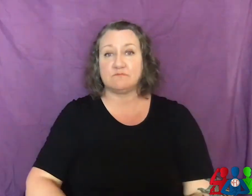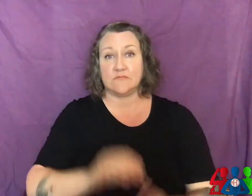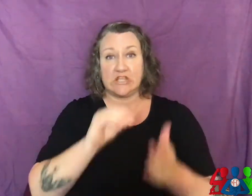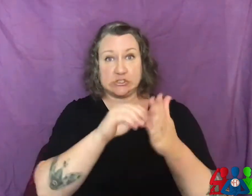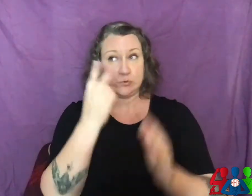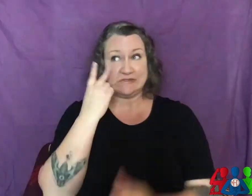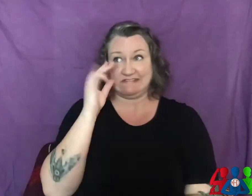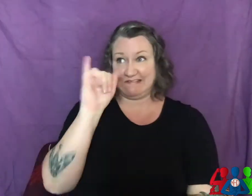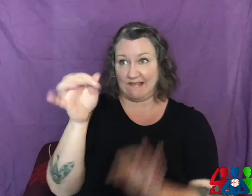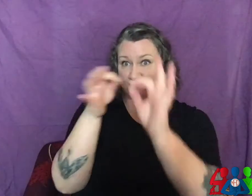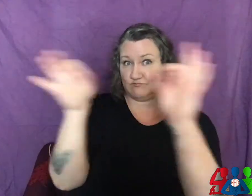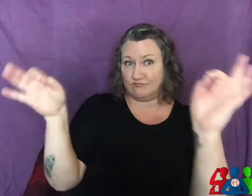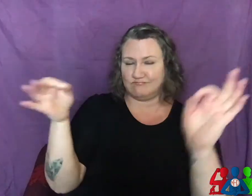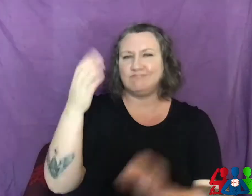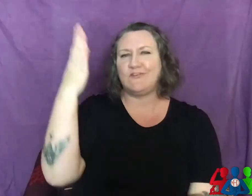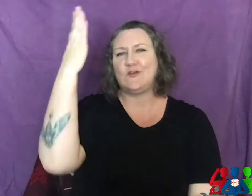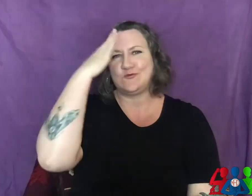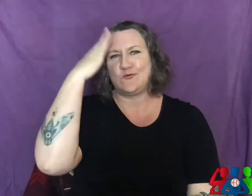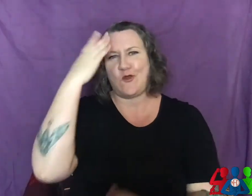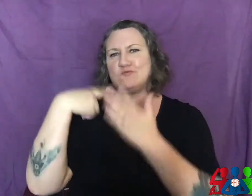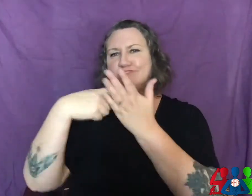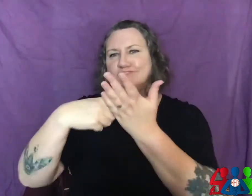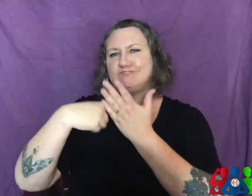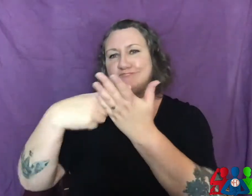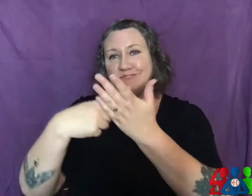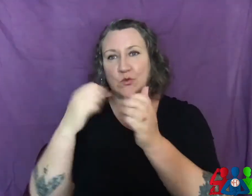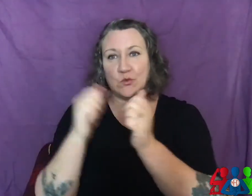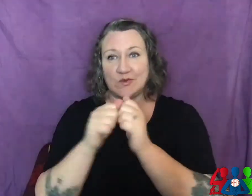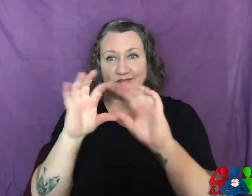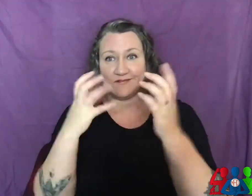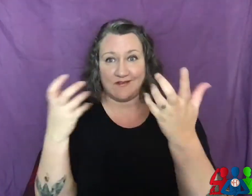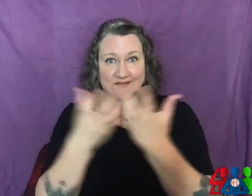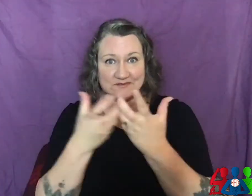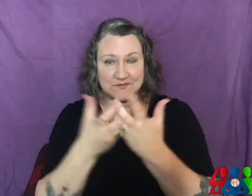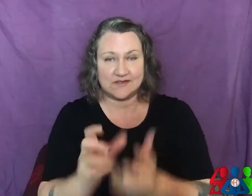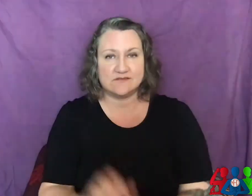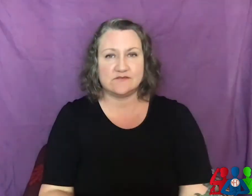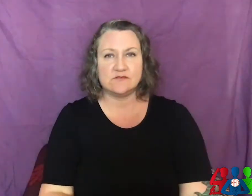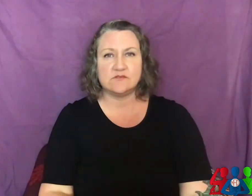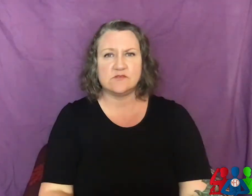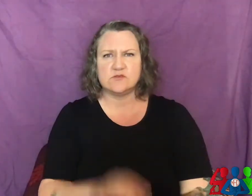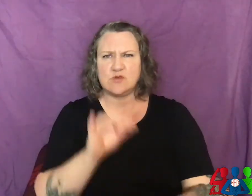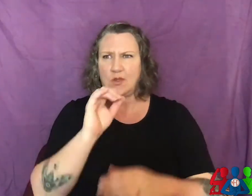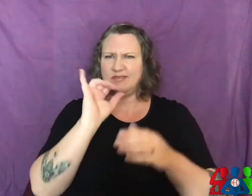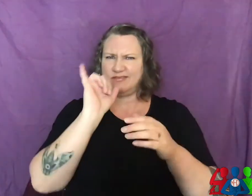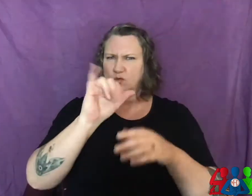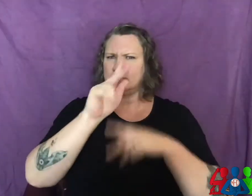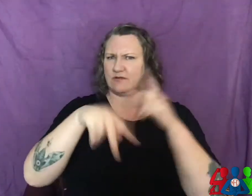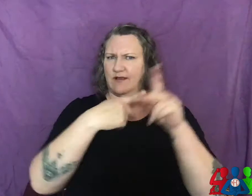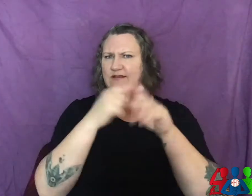effects of Black Death and COVID on society. Again now, they know that they're going to need to